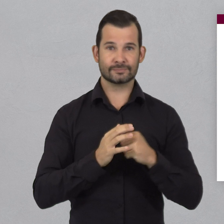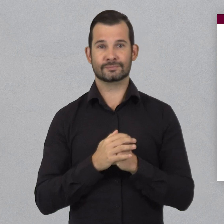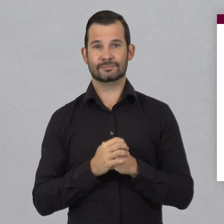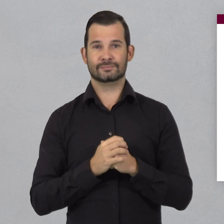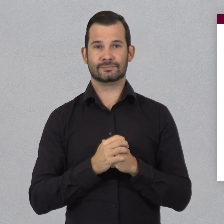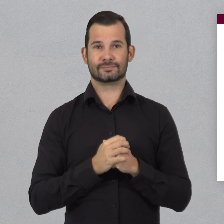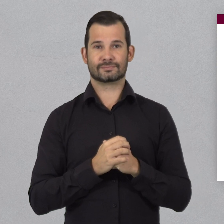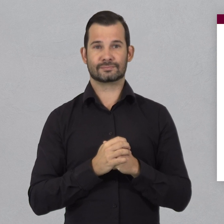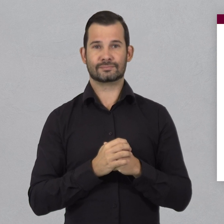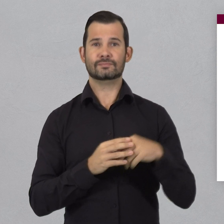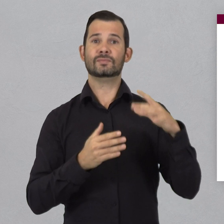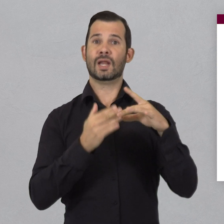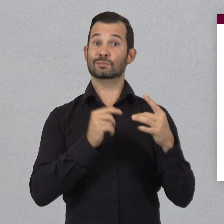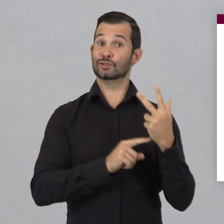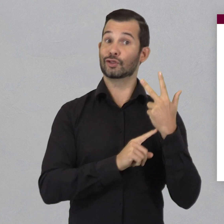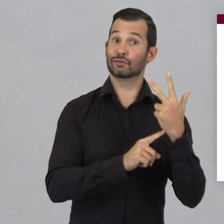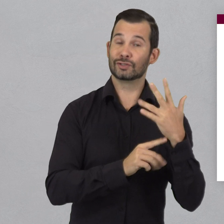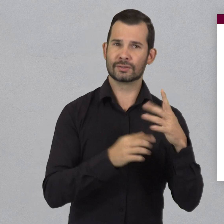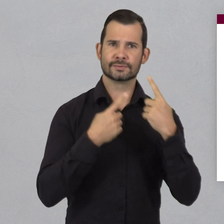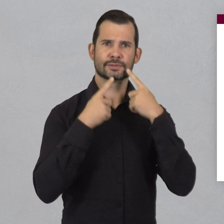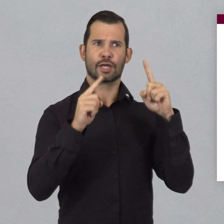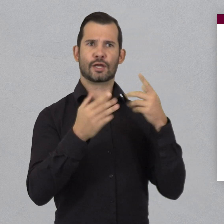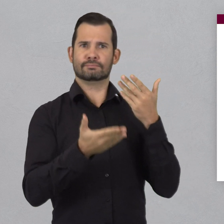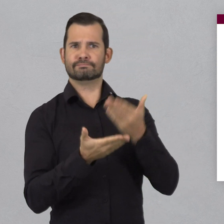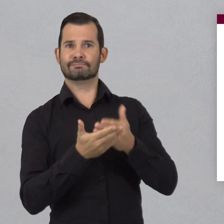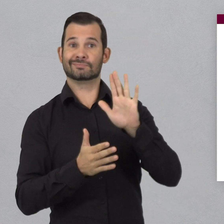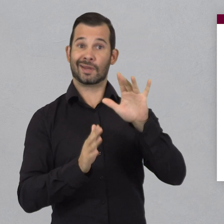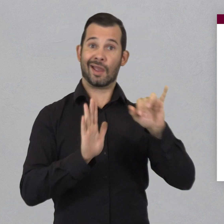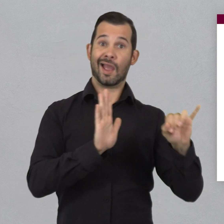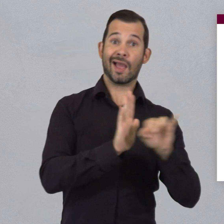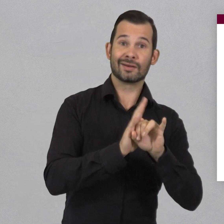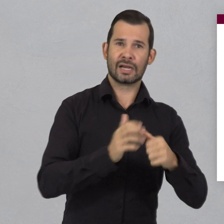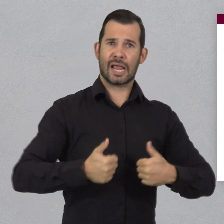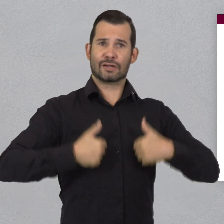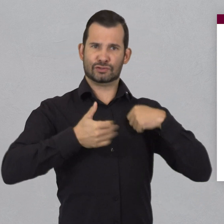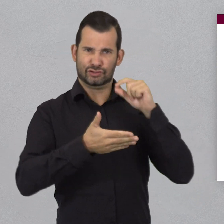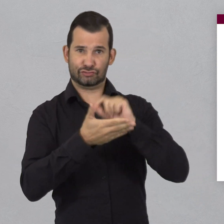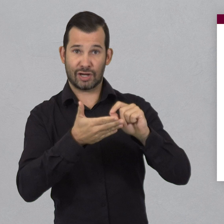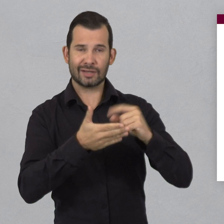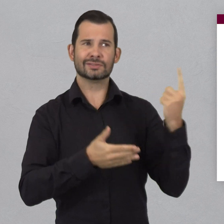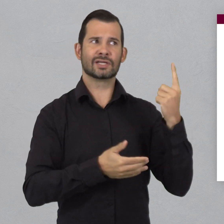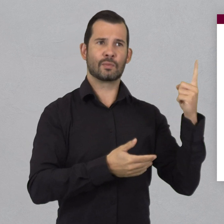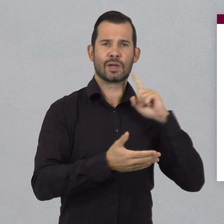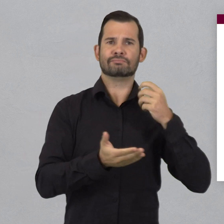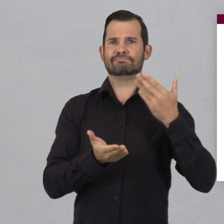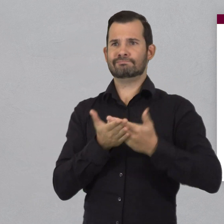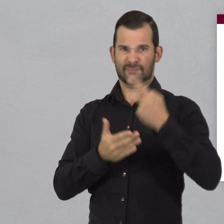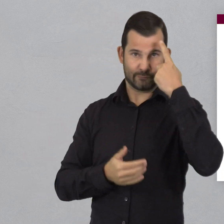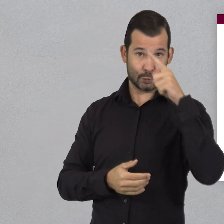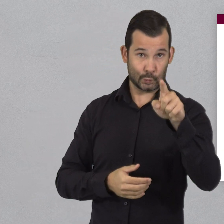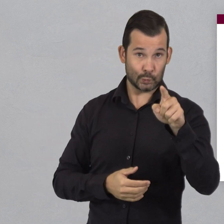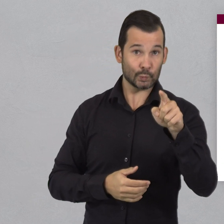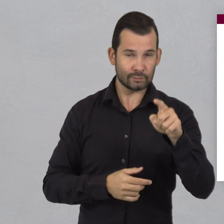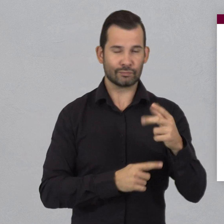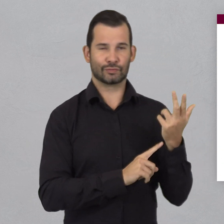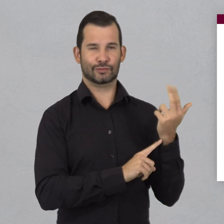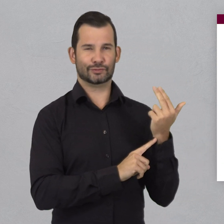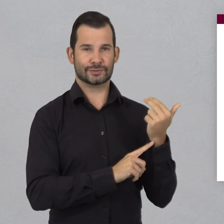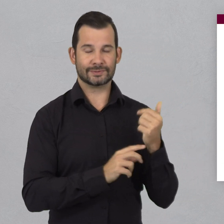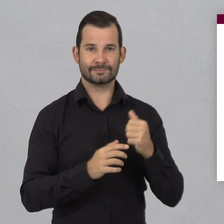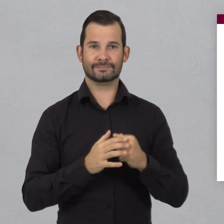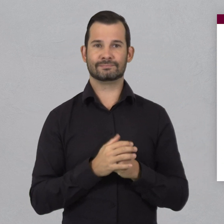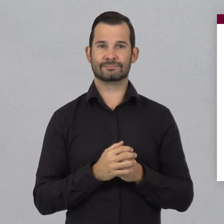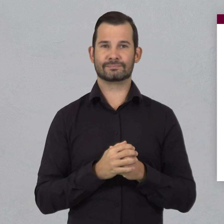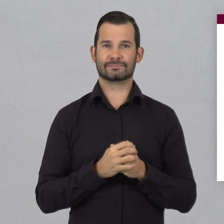Declare your identity and address in writing and have somebody vouch for you 13